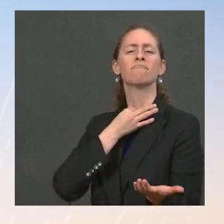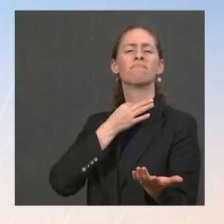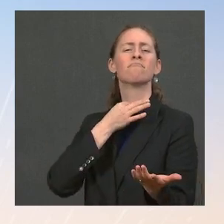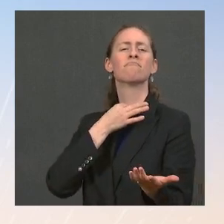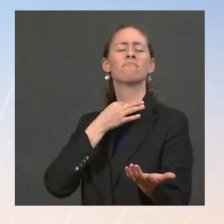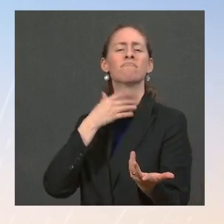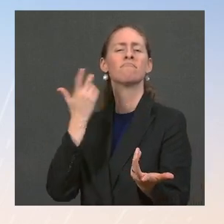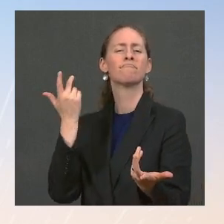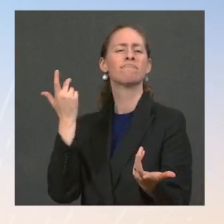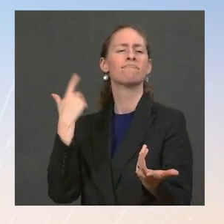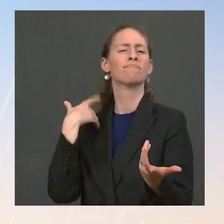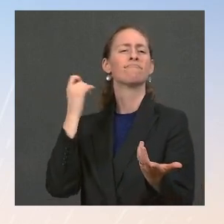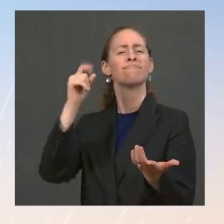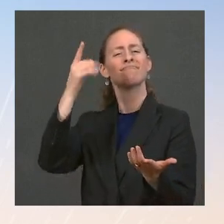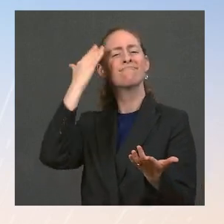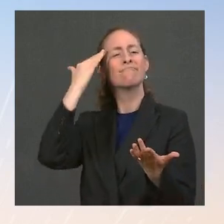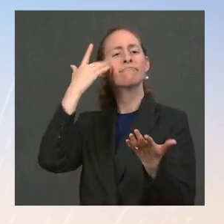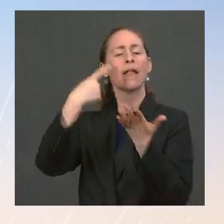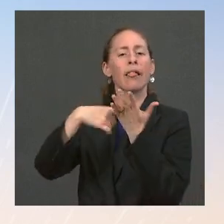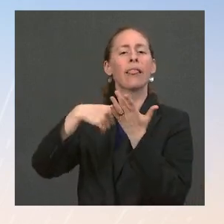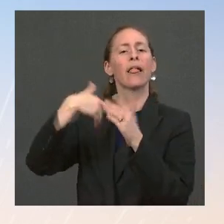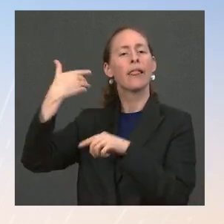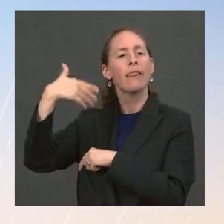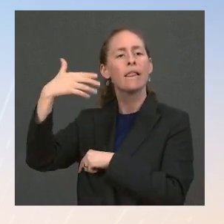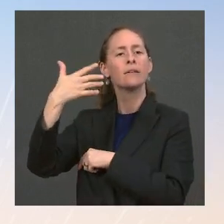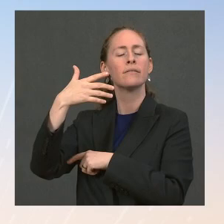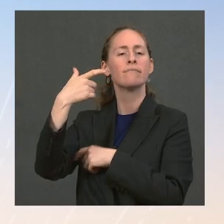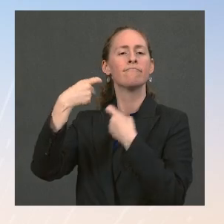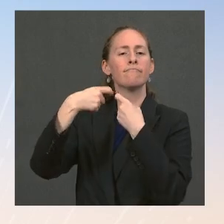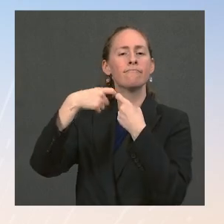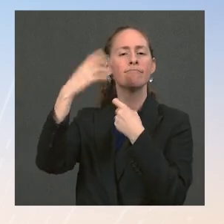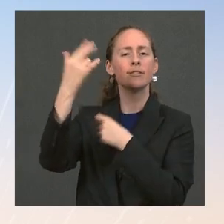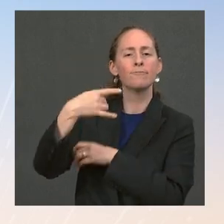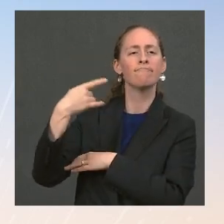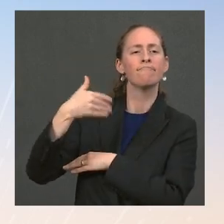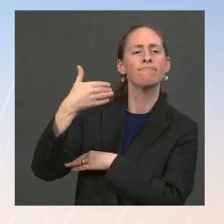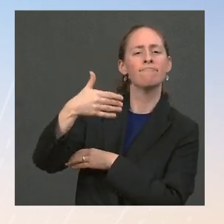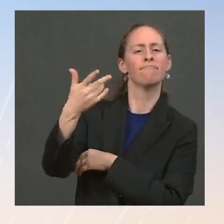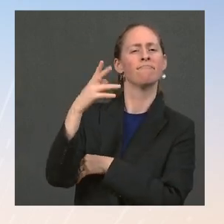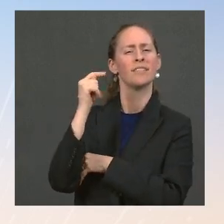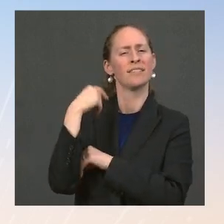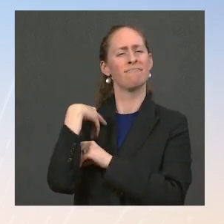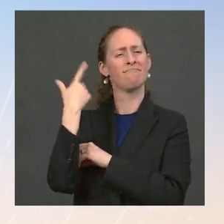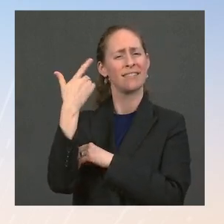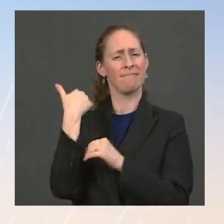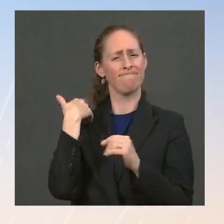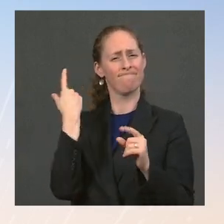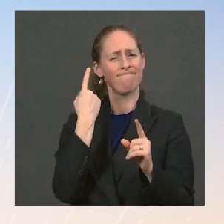in the global supply chain that are perhaps emerging more than ever now, you know, in the run up to the holidays,